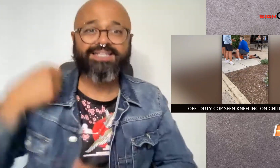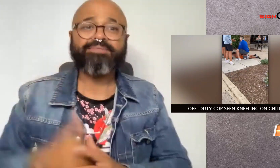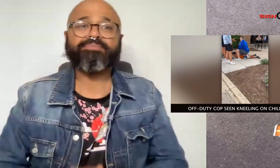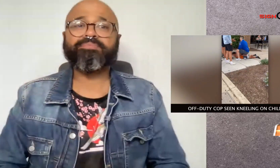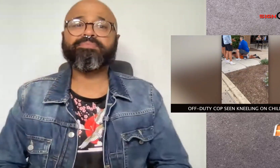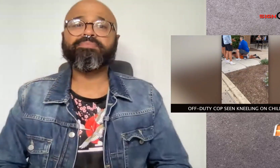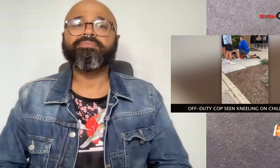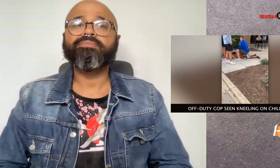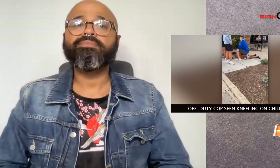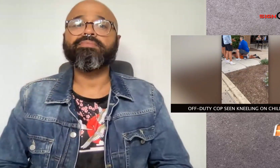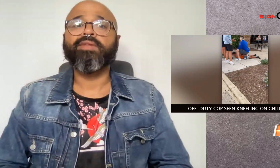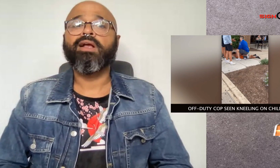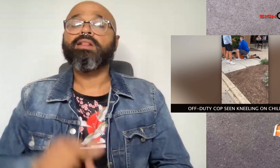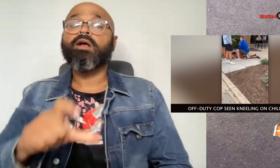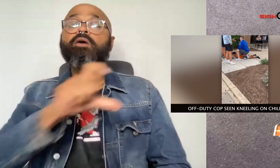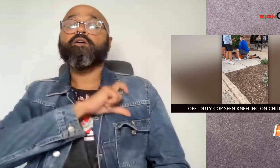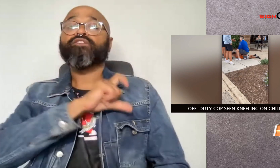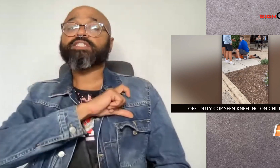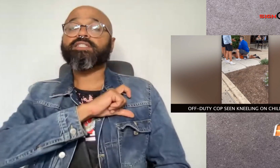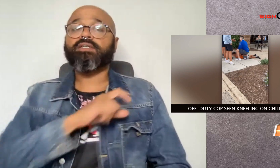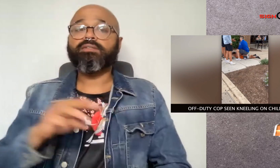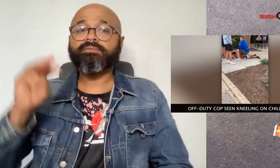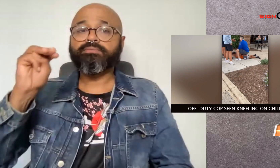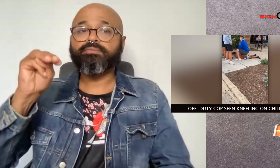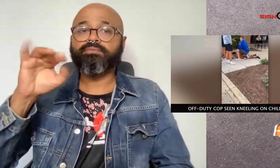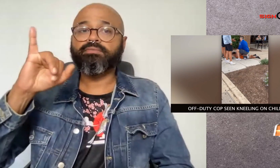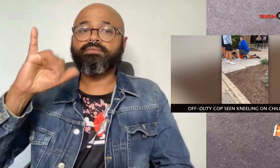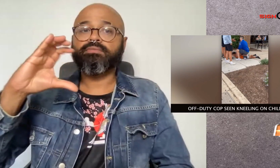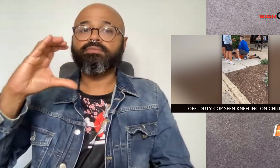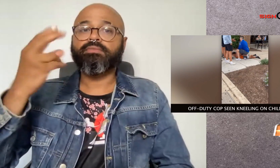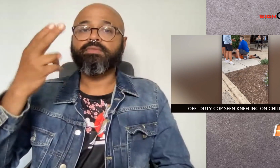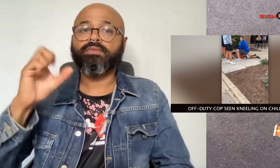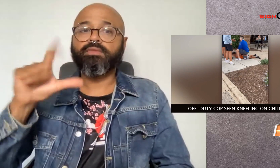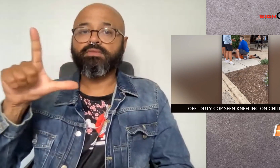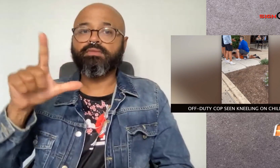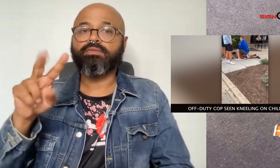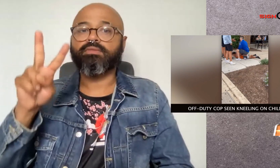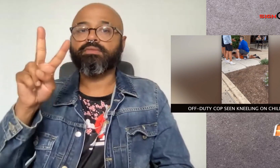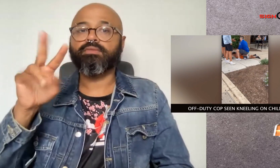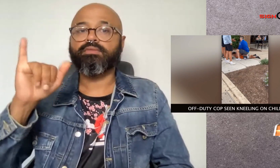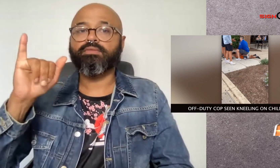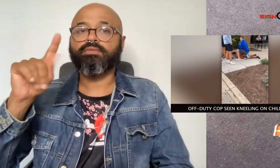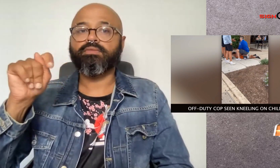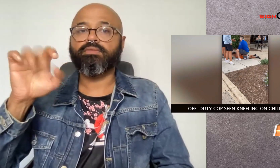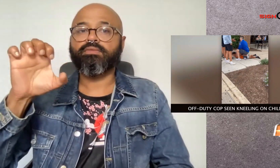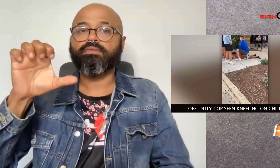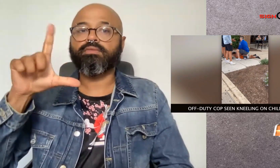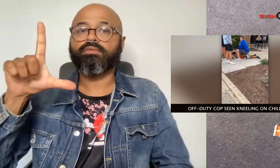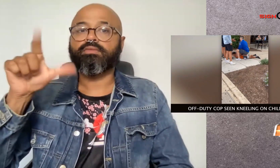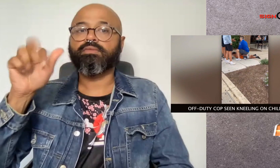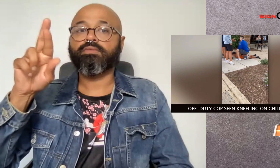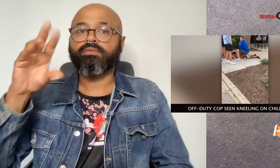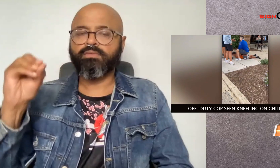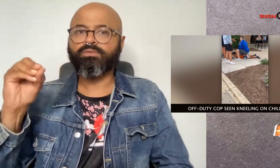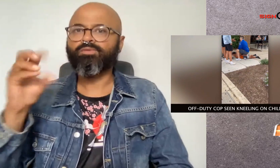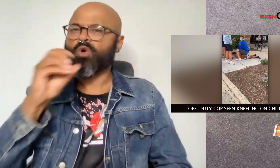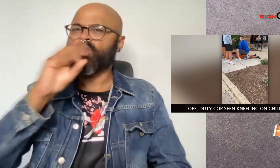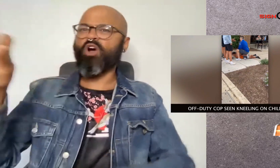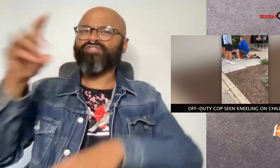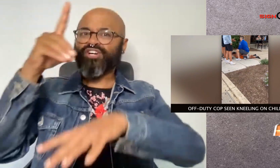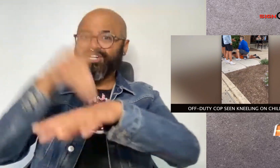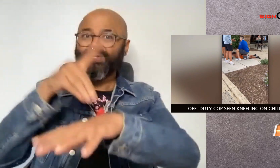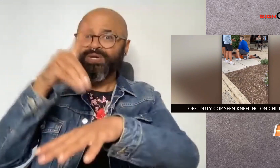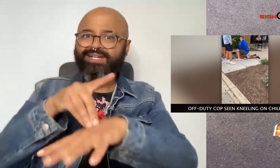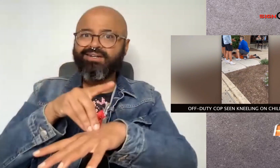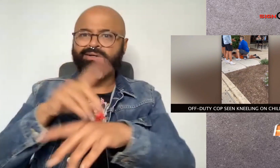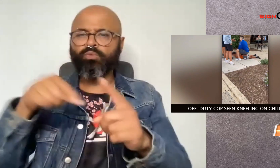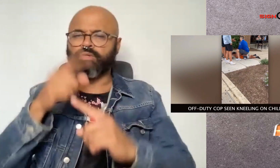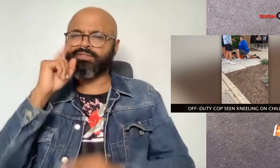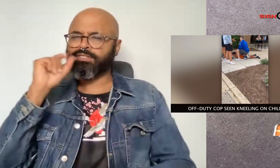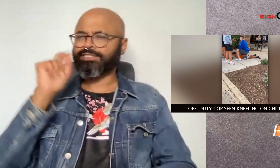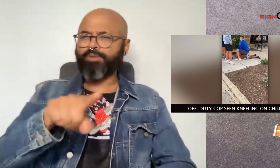after video showed him kneeling on a teen's back the officer Michael Vitellaro was off